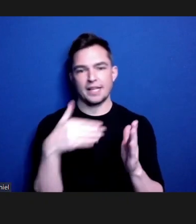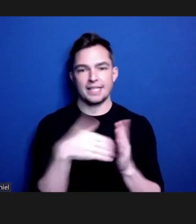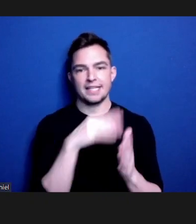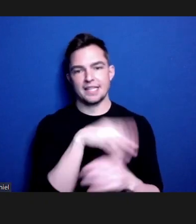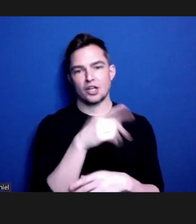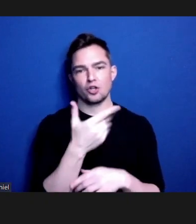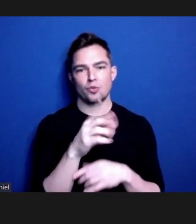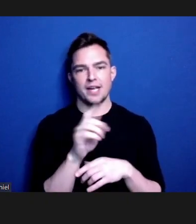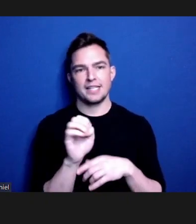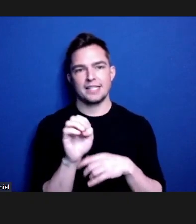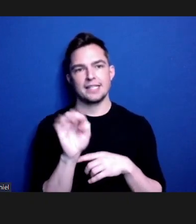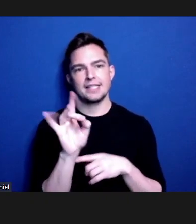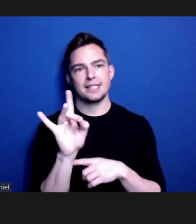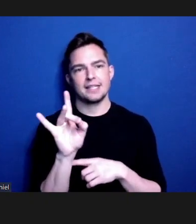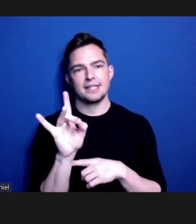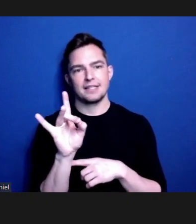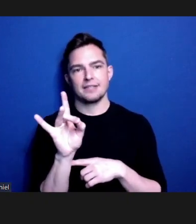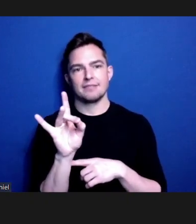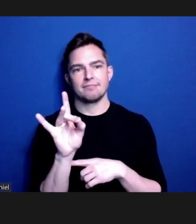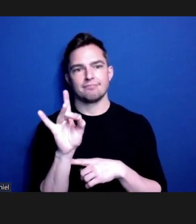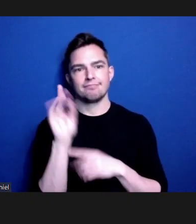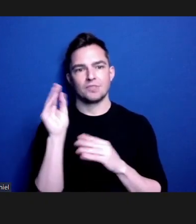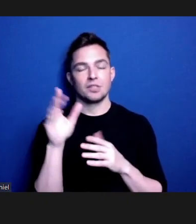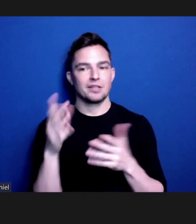was truly unnecessary.